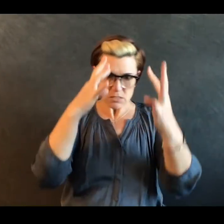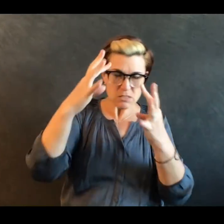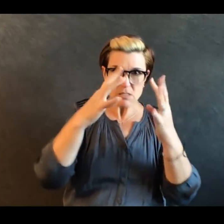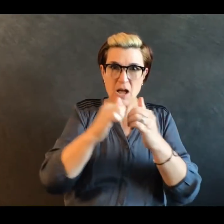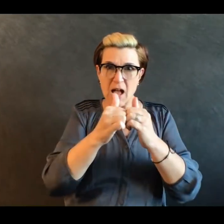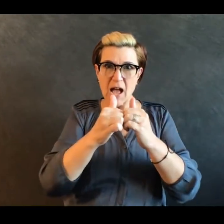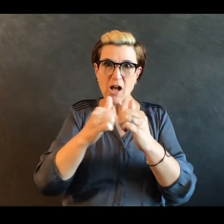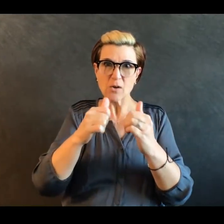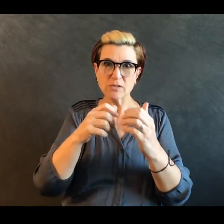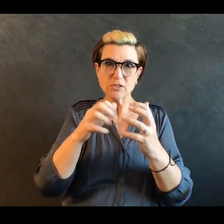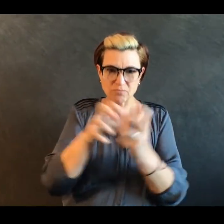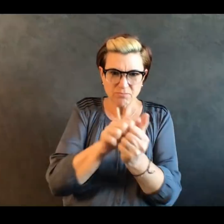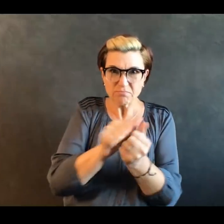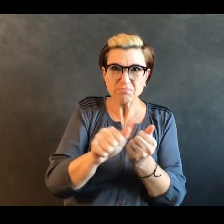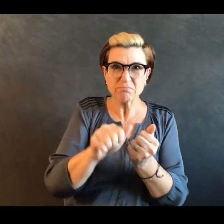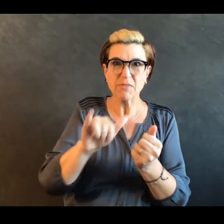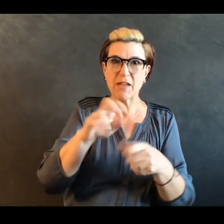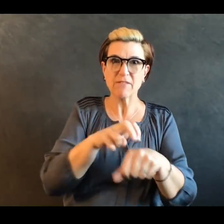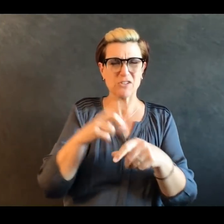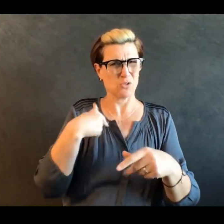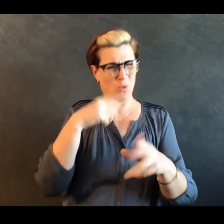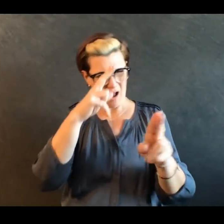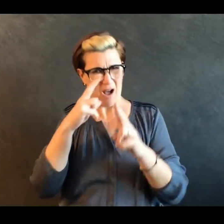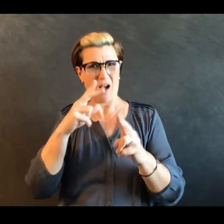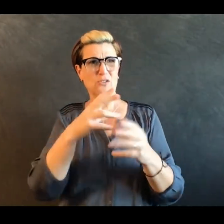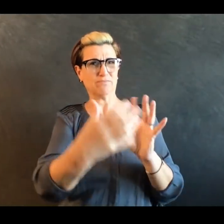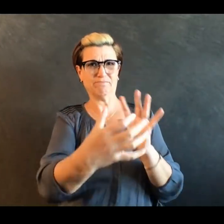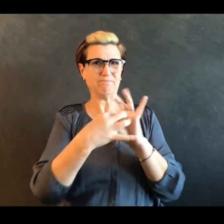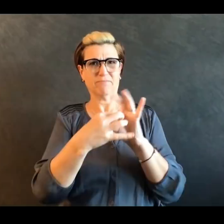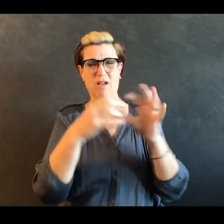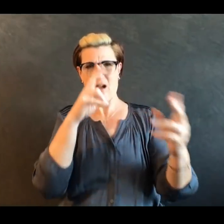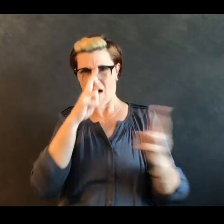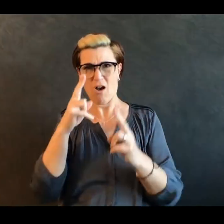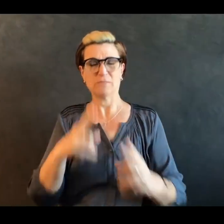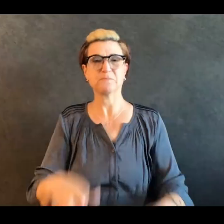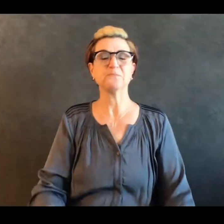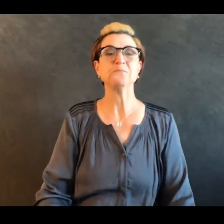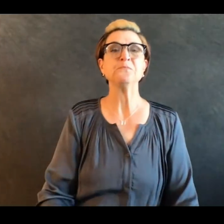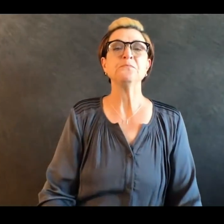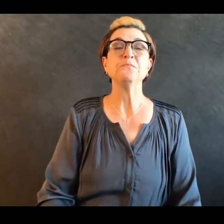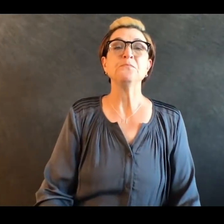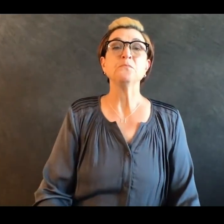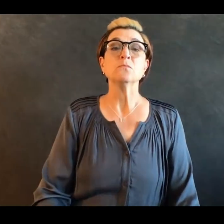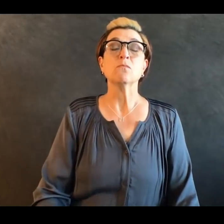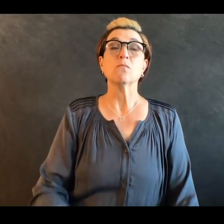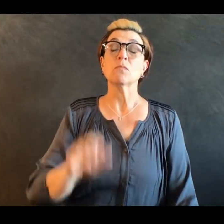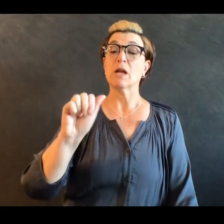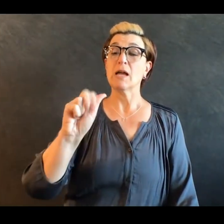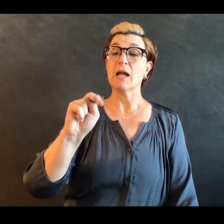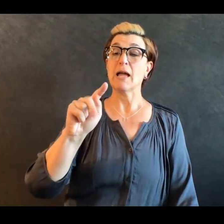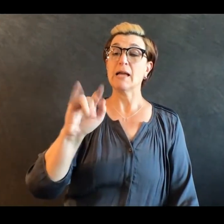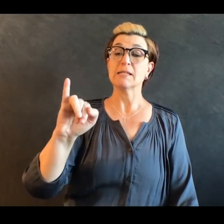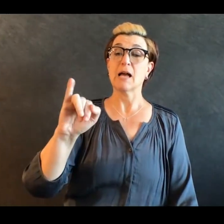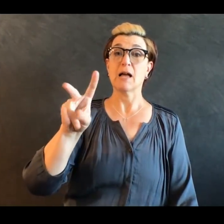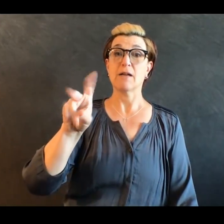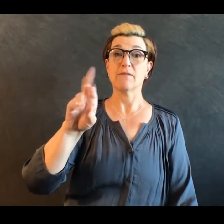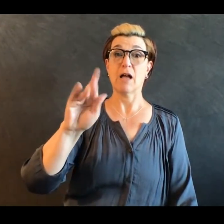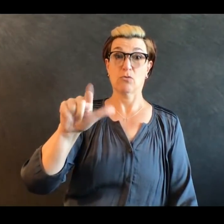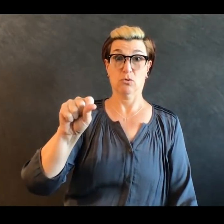honored to be working with them they include antivirals and also and they